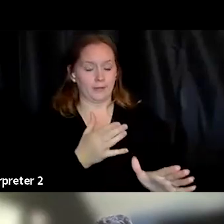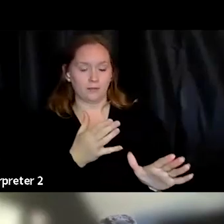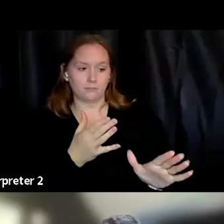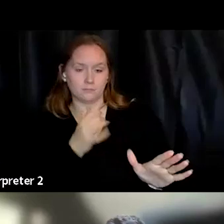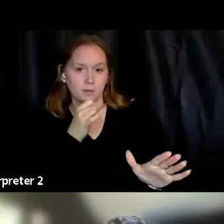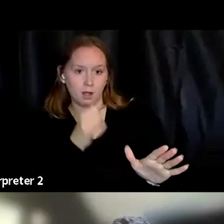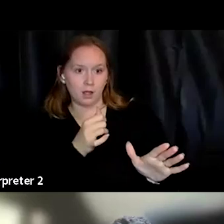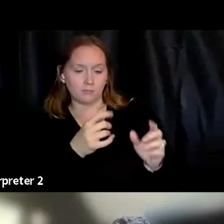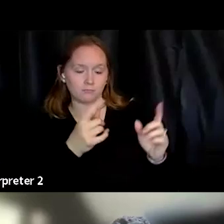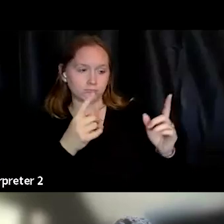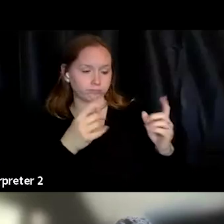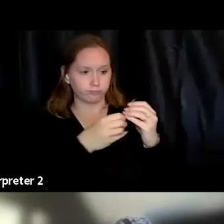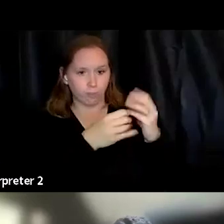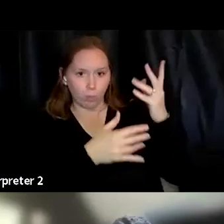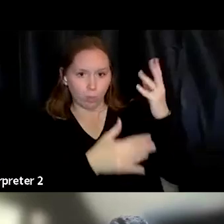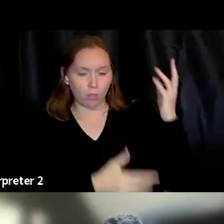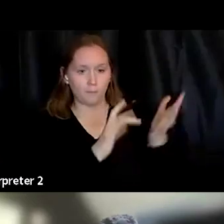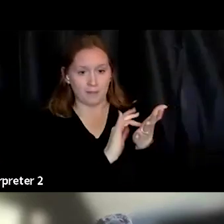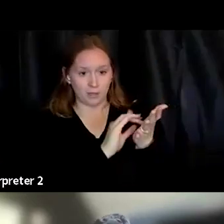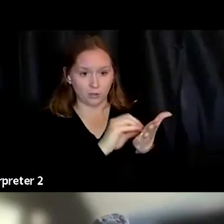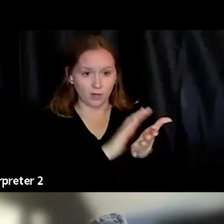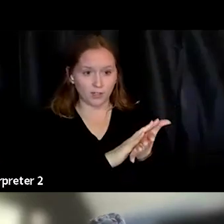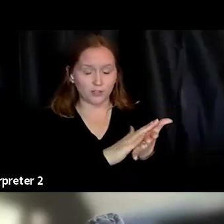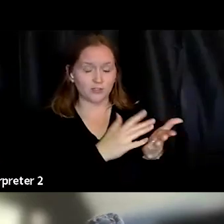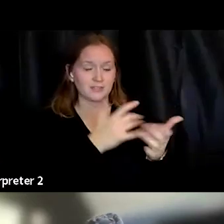every interaction, every single quote that they have,